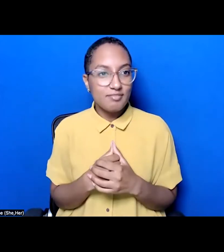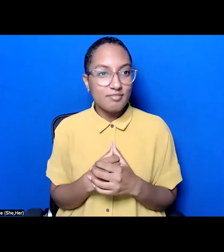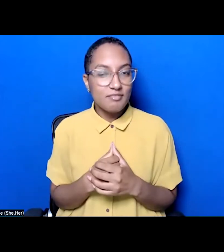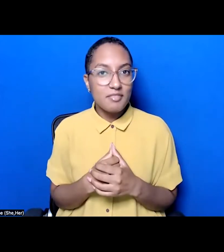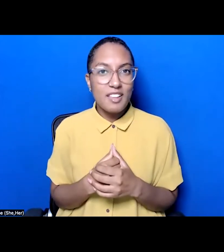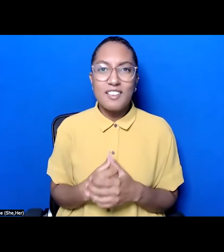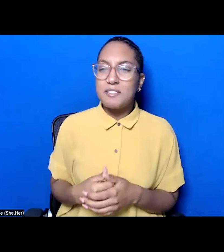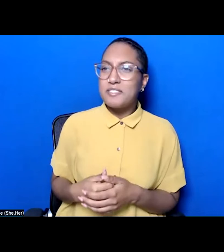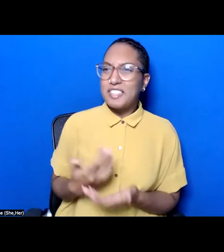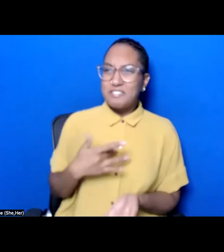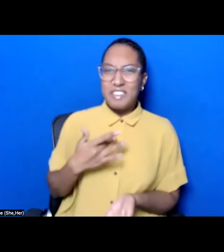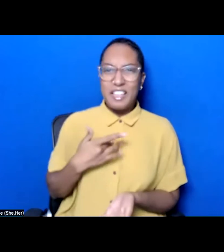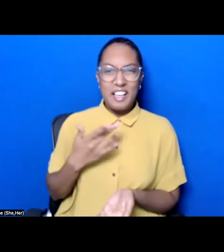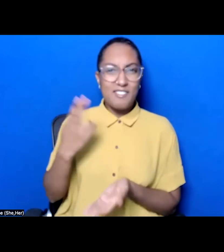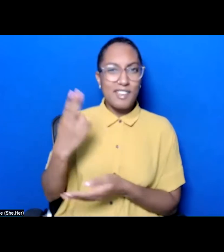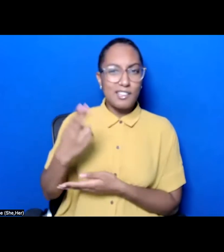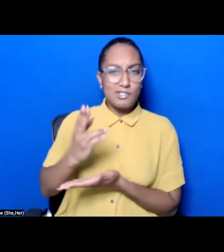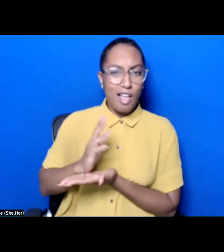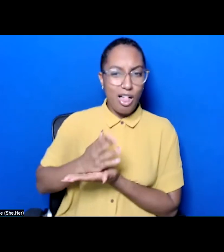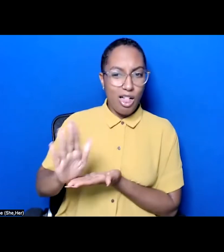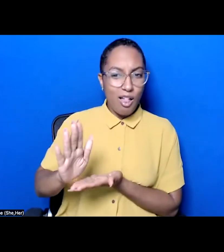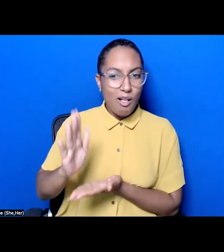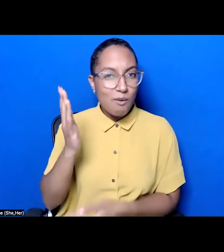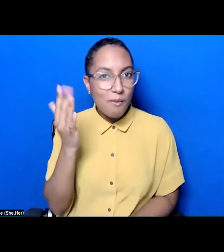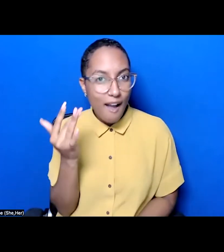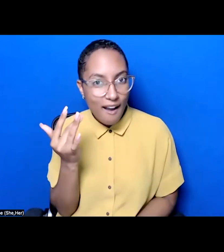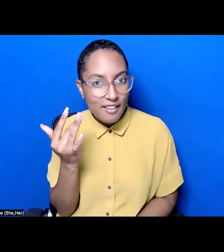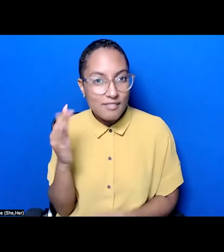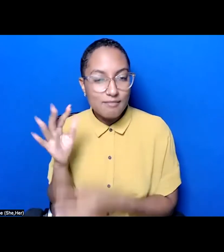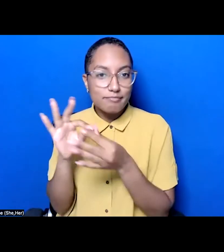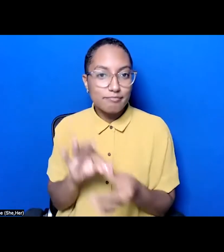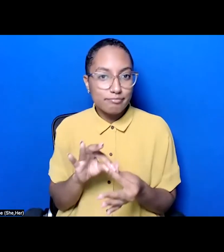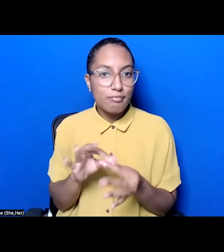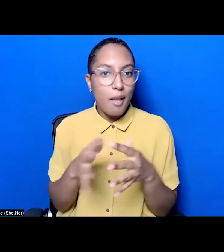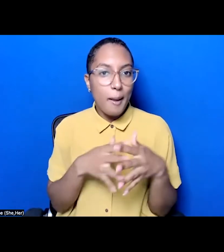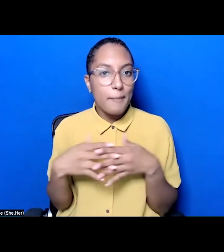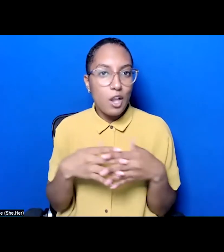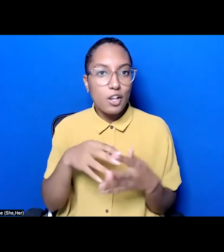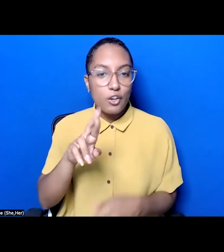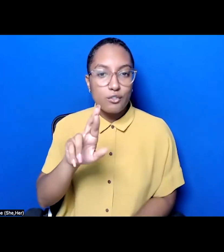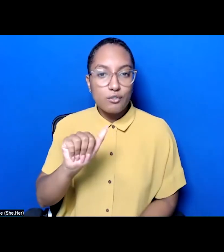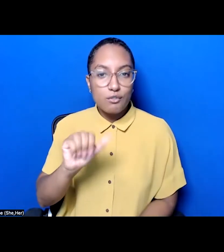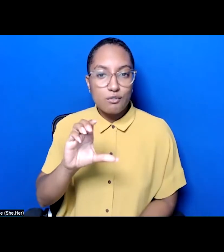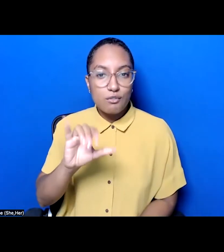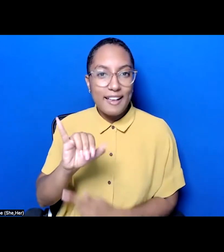is inextricably tied to the history of American racism and anti-immigrant policies and much more.